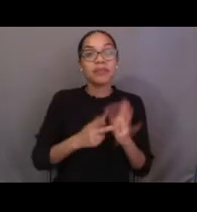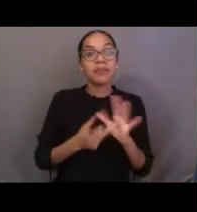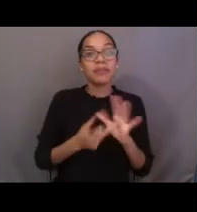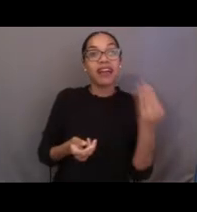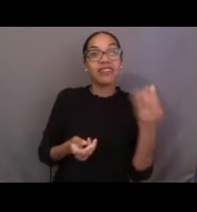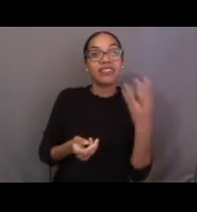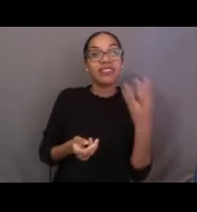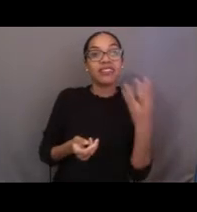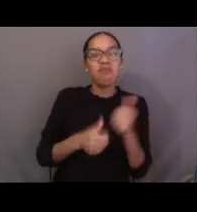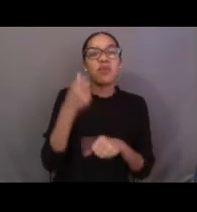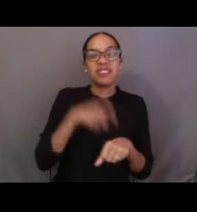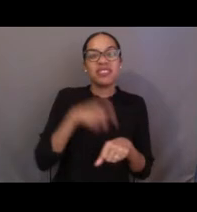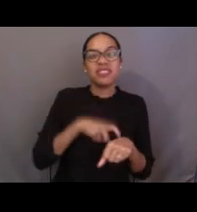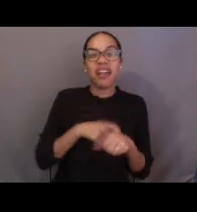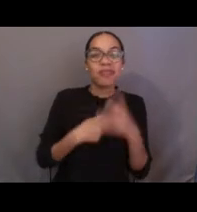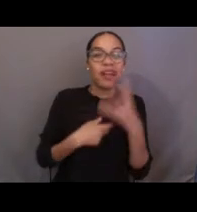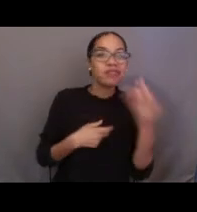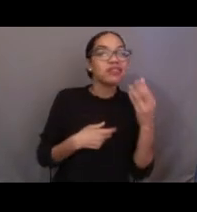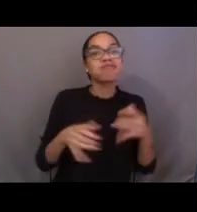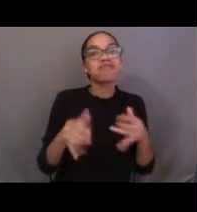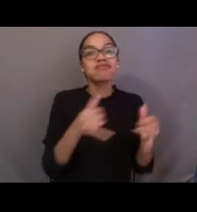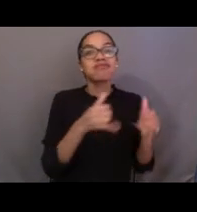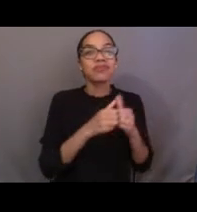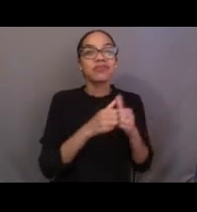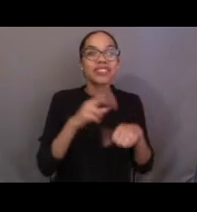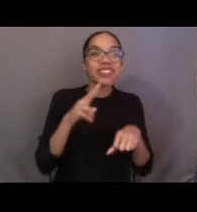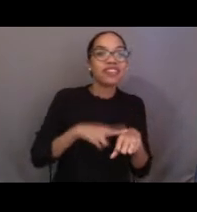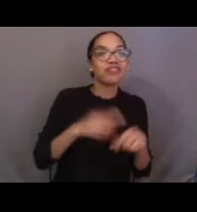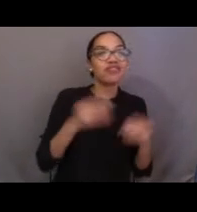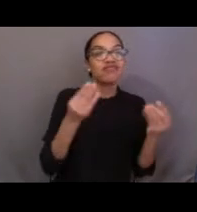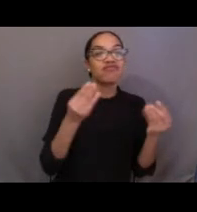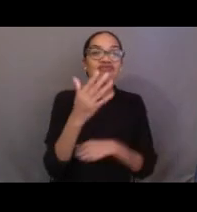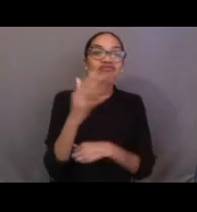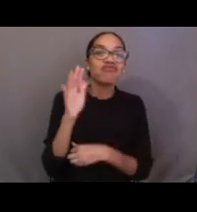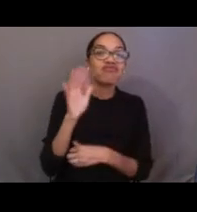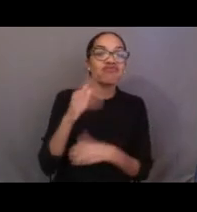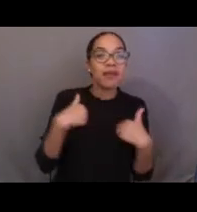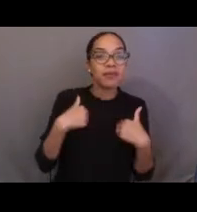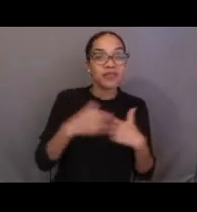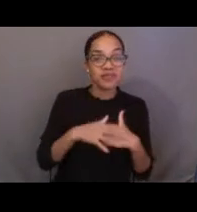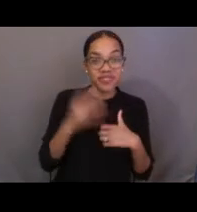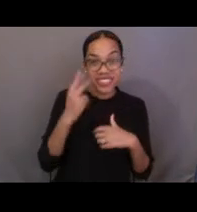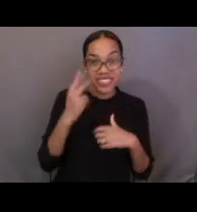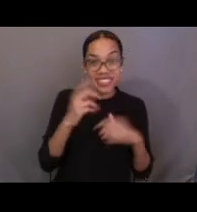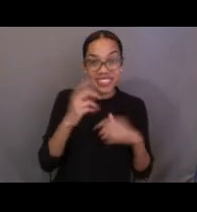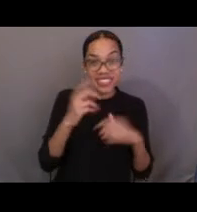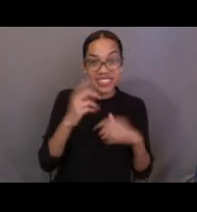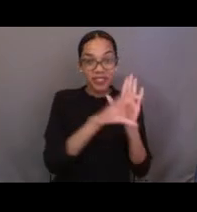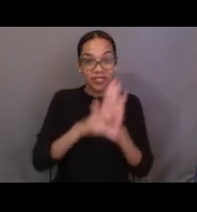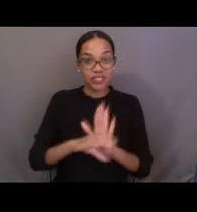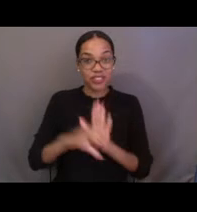This is actually a picture of me with three of my pigs. This is when I was just a couple of years older than you guys are now.